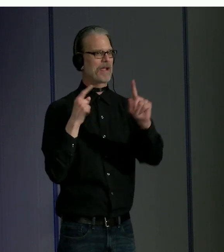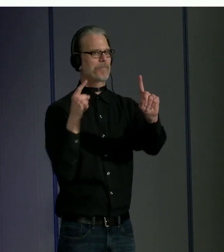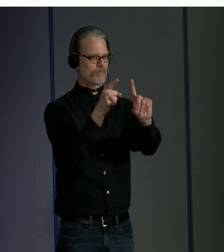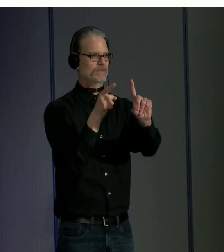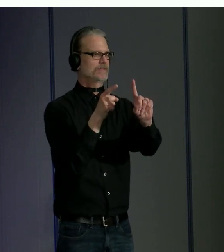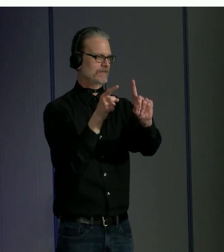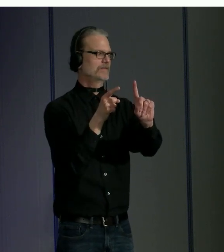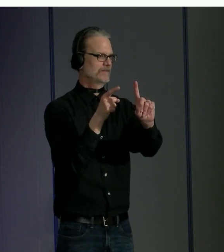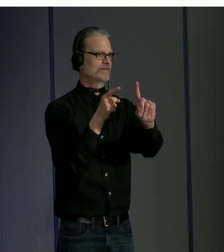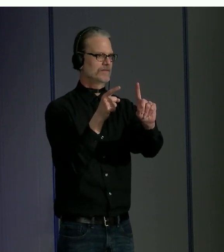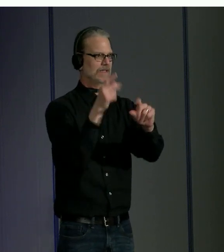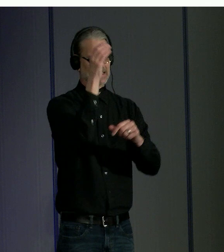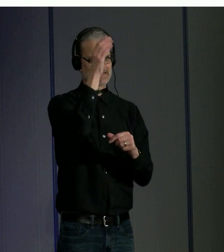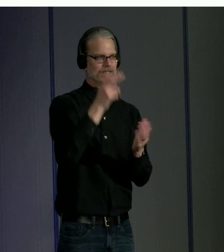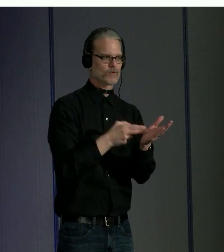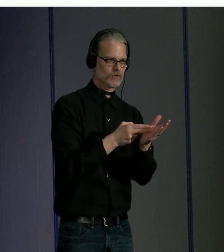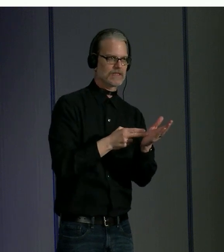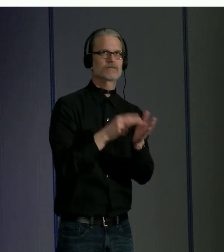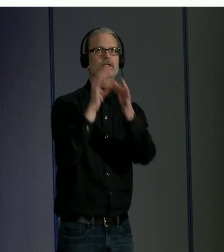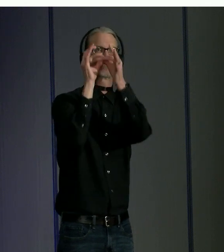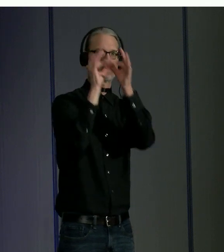And conceptual integrity relates back to purpose.